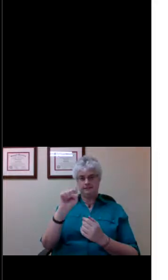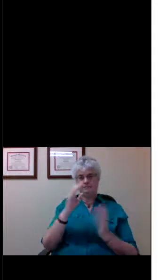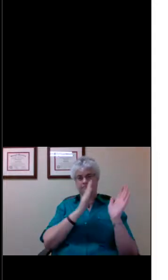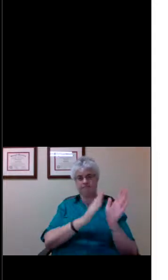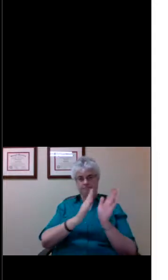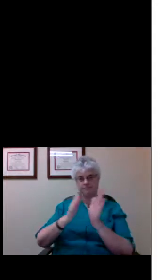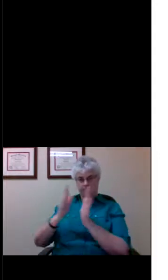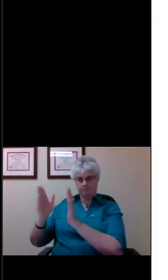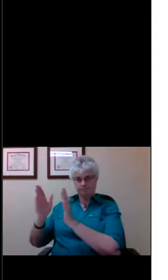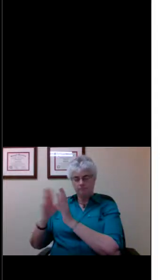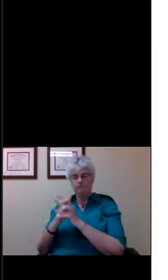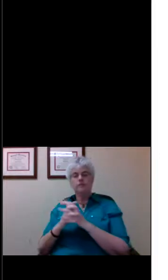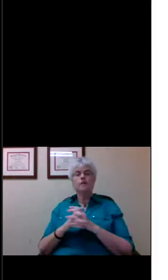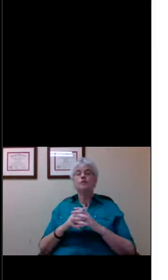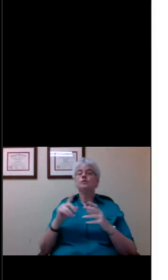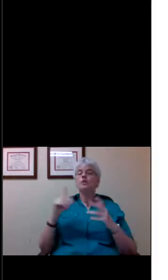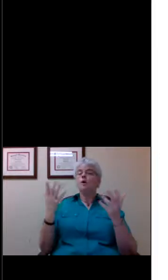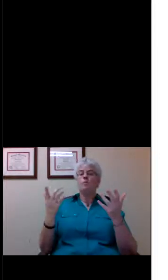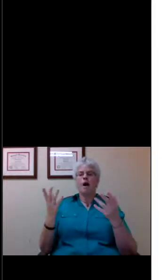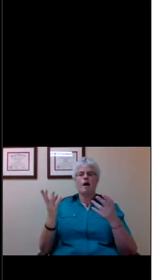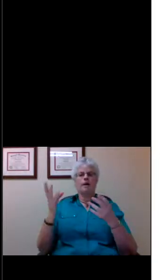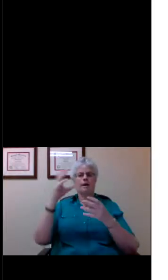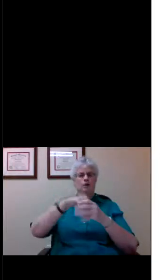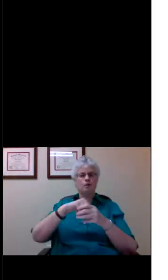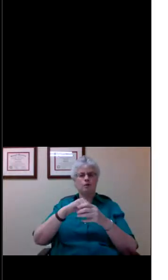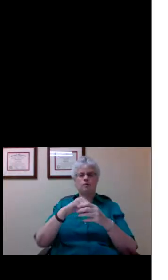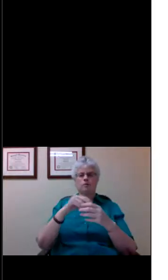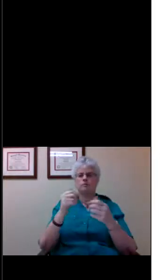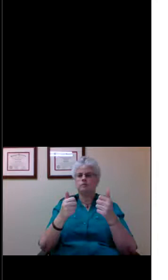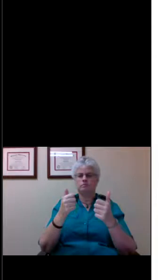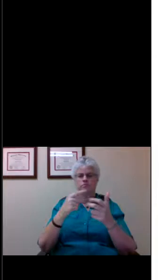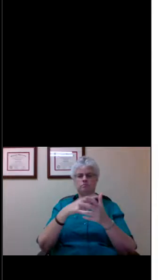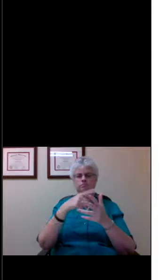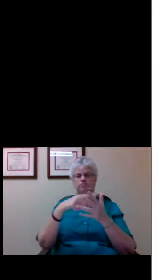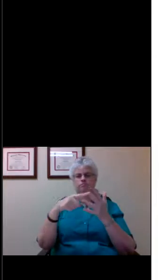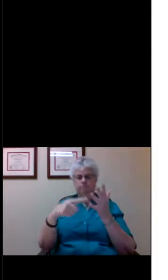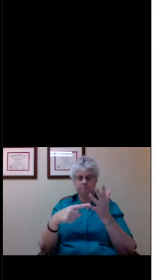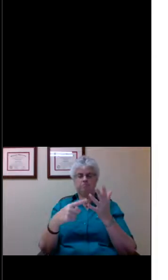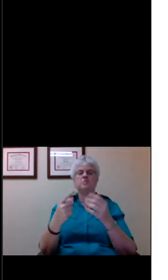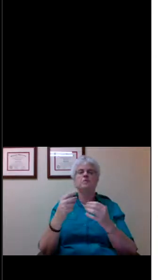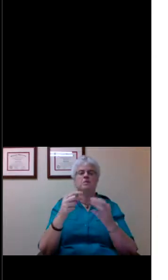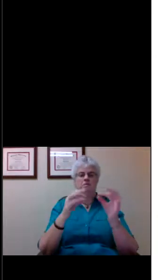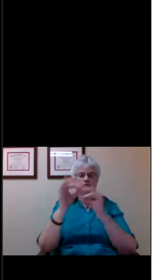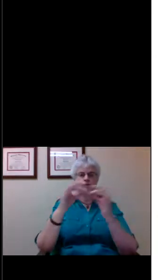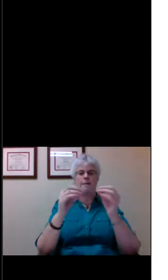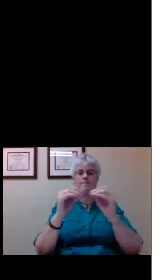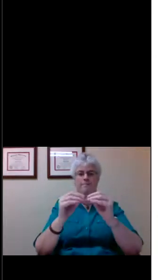phases for all of our programs. And what, you know, what all those phases